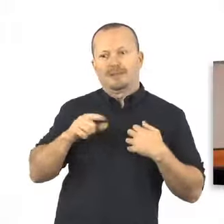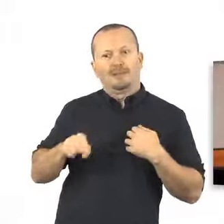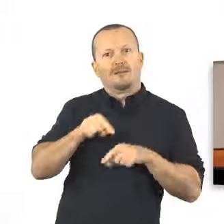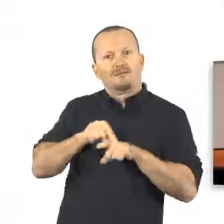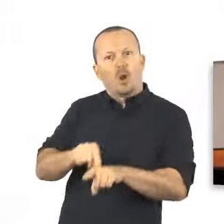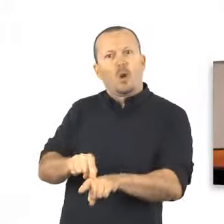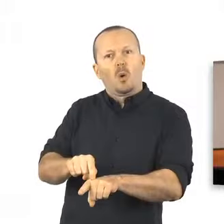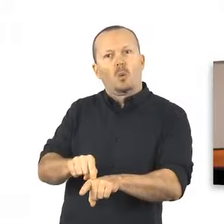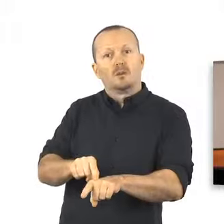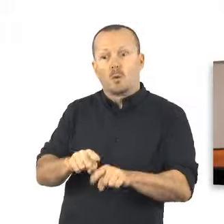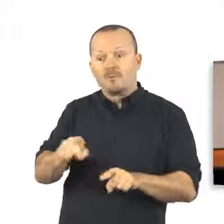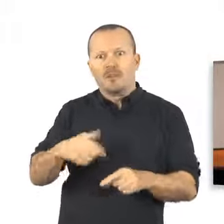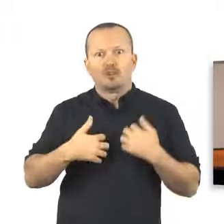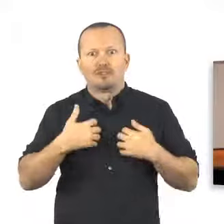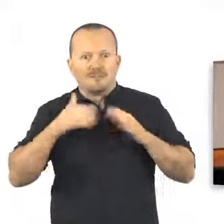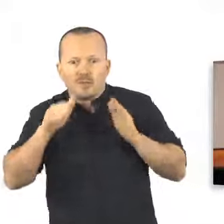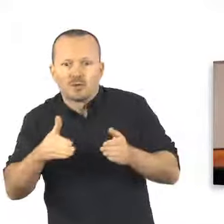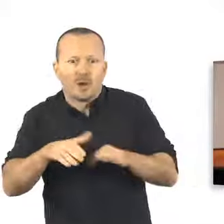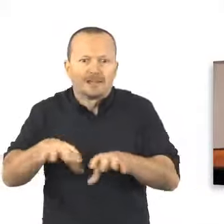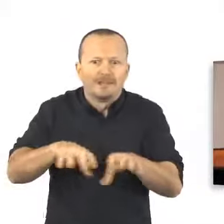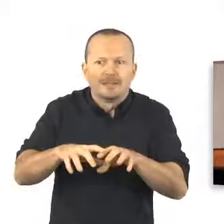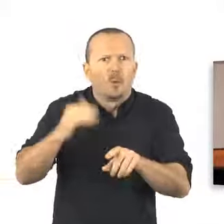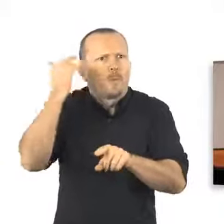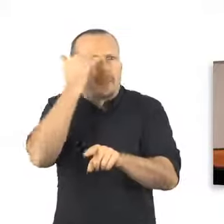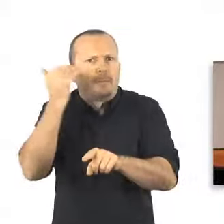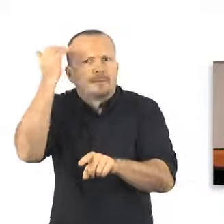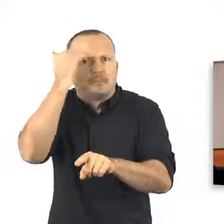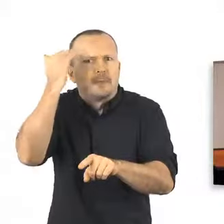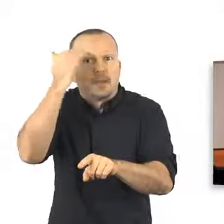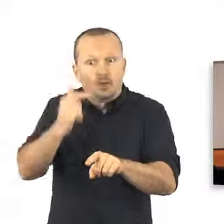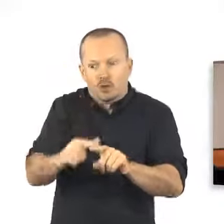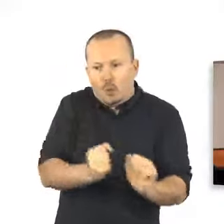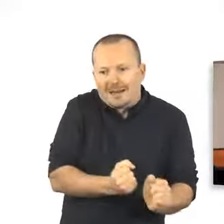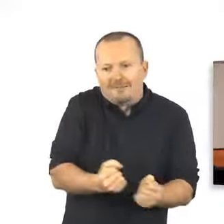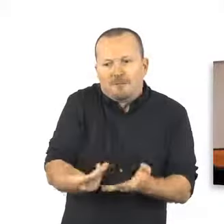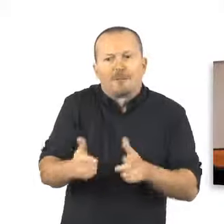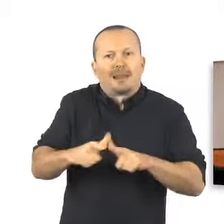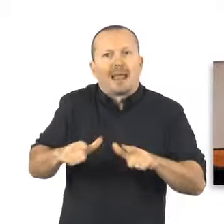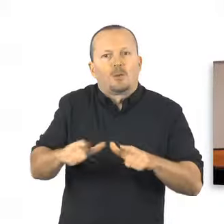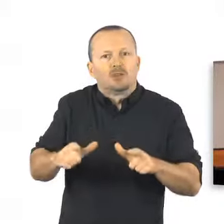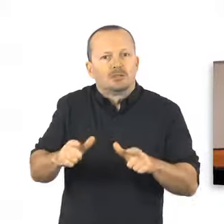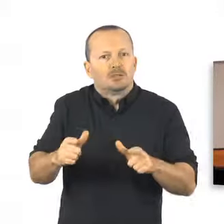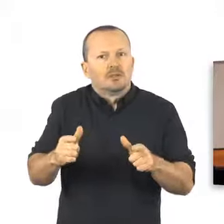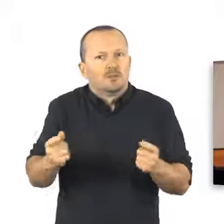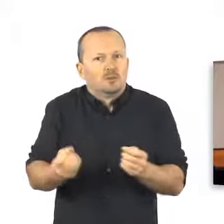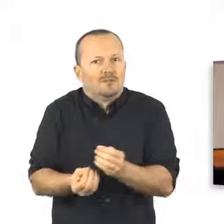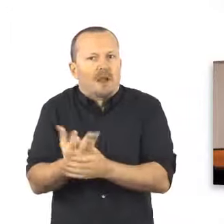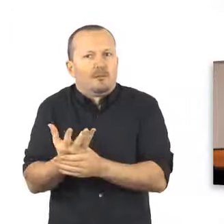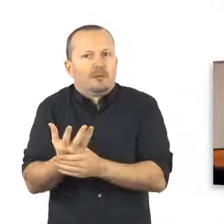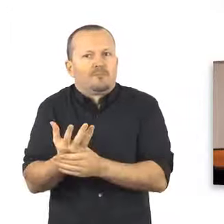what your child’s interested in. So it’s really important if your child’s focused on an activity or thinking about something, that you give them the language to go with